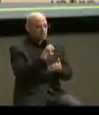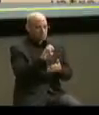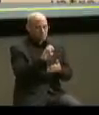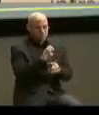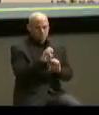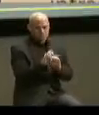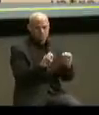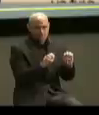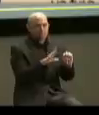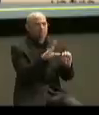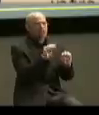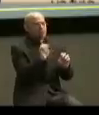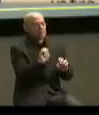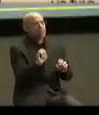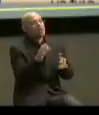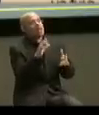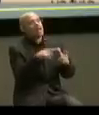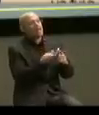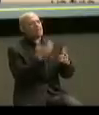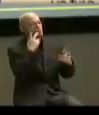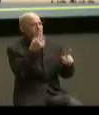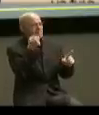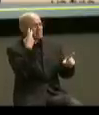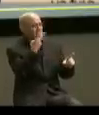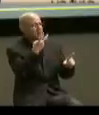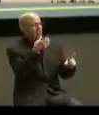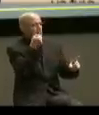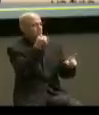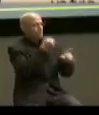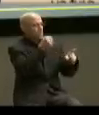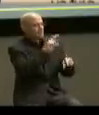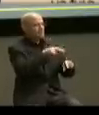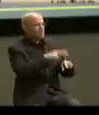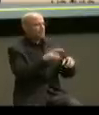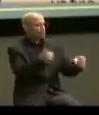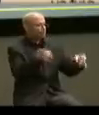TIME WE'RE SEEING THE IMPACT THAT NATURAL DISASTERS CAN HAVE